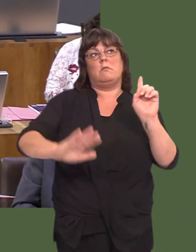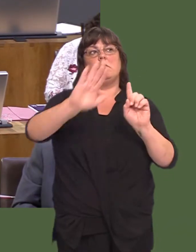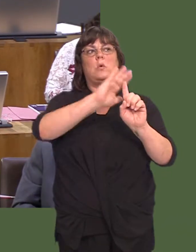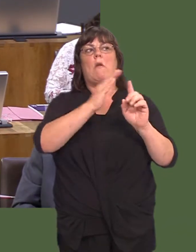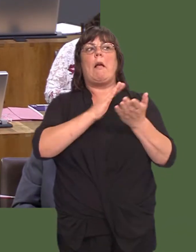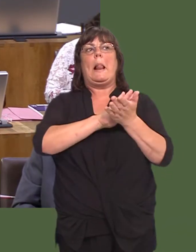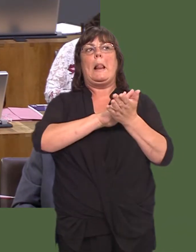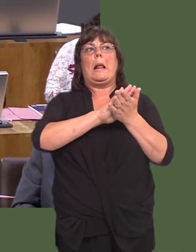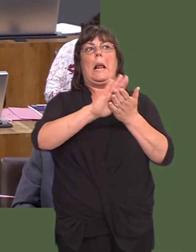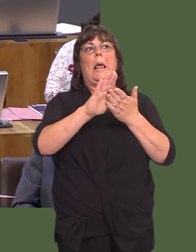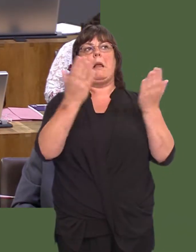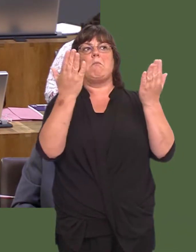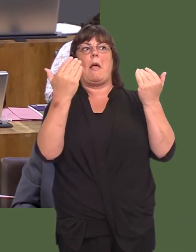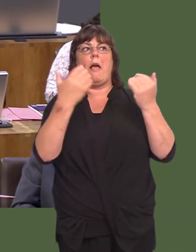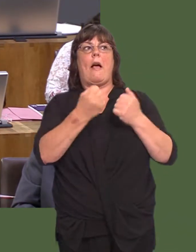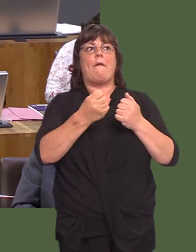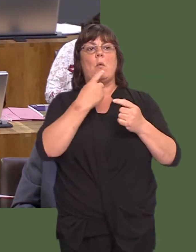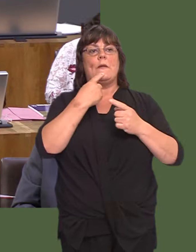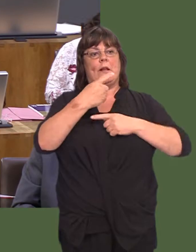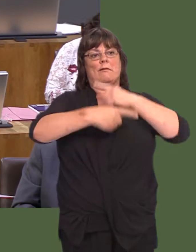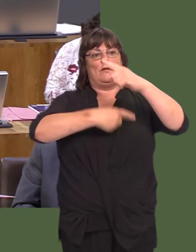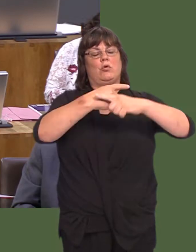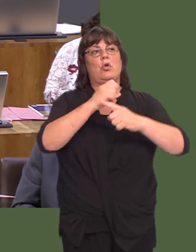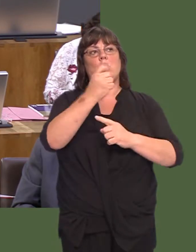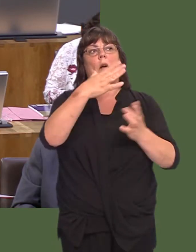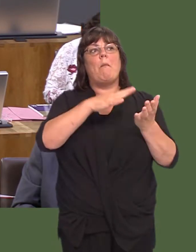national level, weíve said in the UK plan that, within 12 months, we will consult on